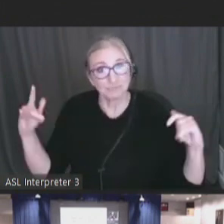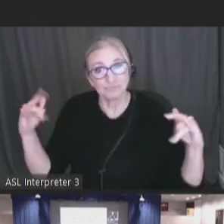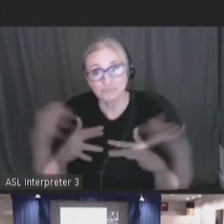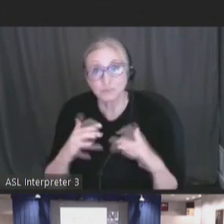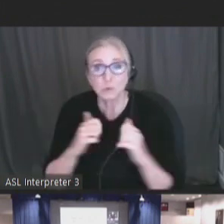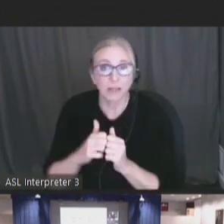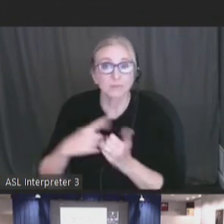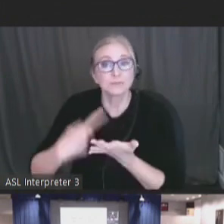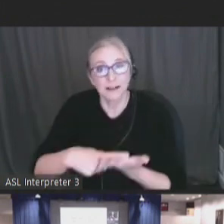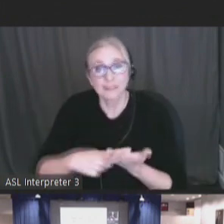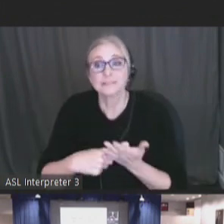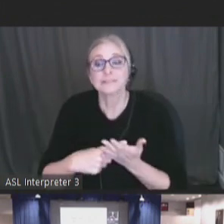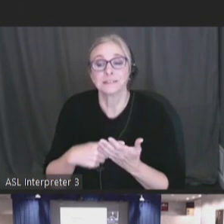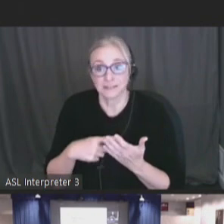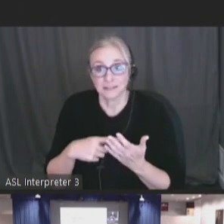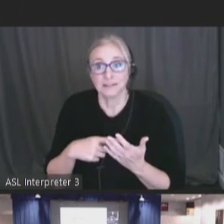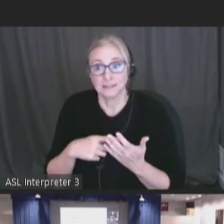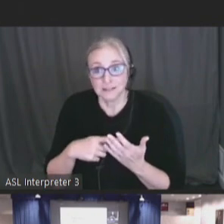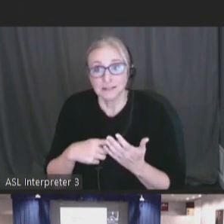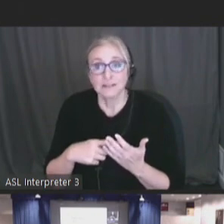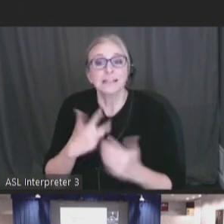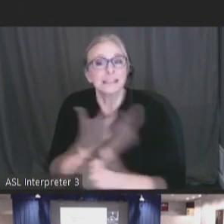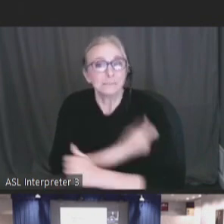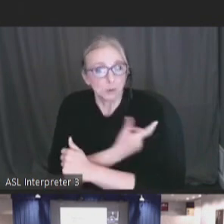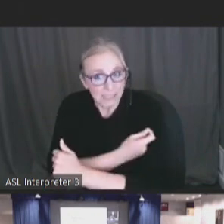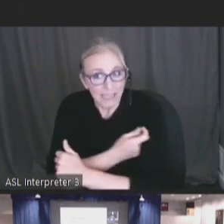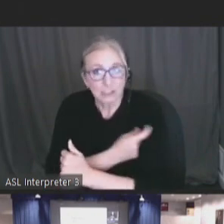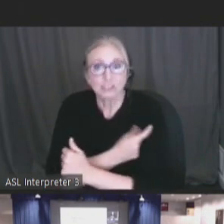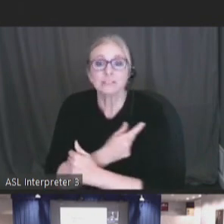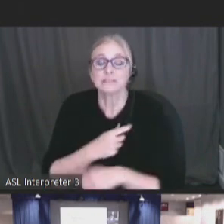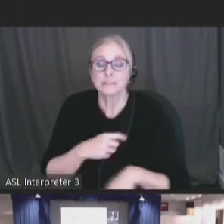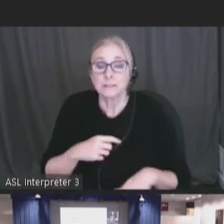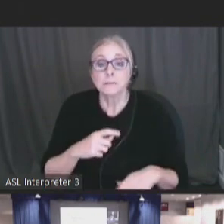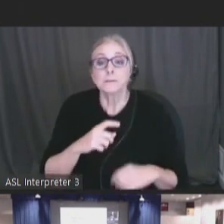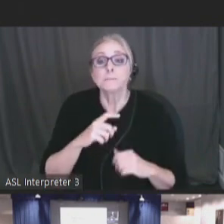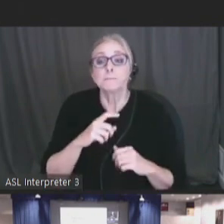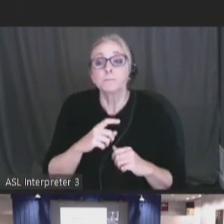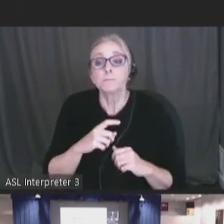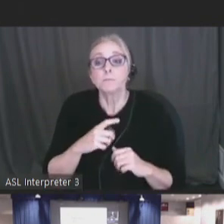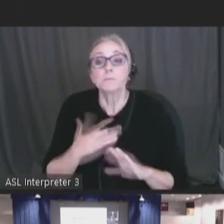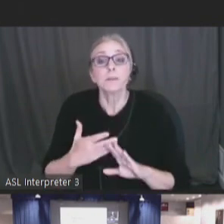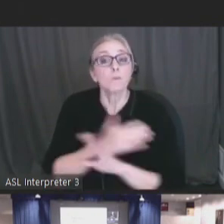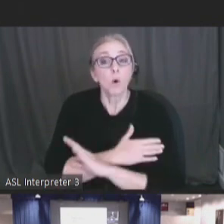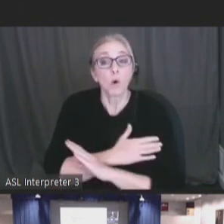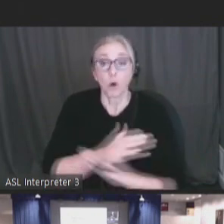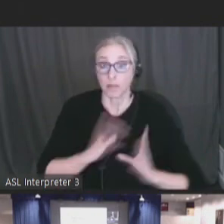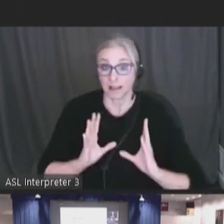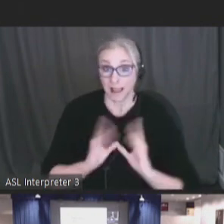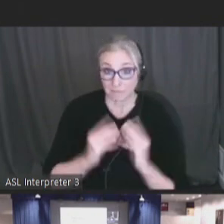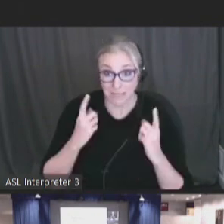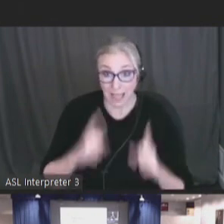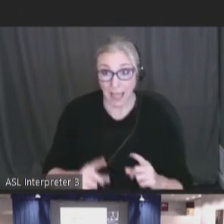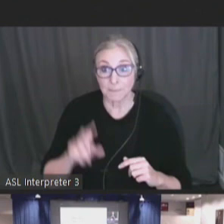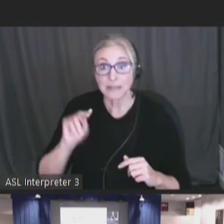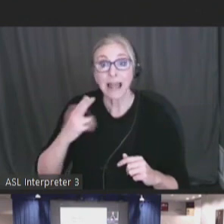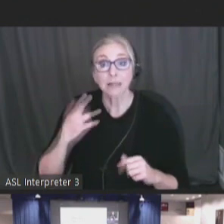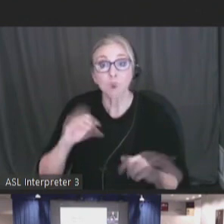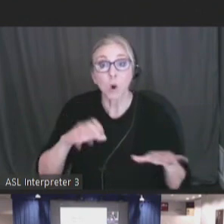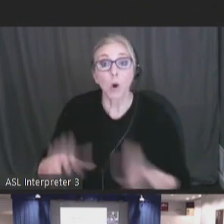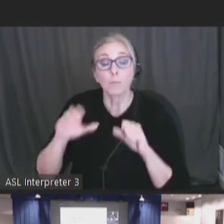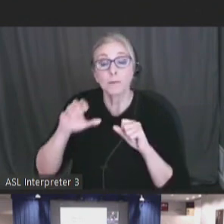about immunizations and vaccines. Before the conference, NACCHO hosted a CDC-led